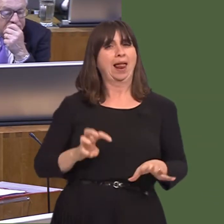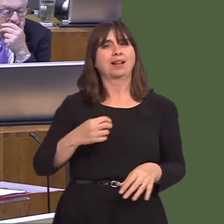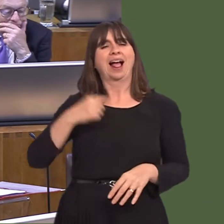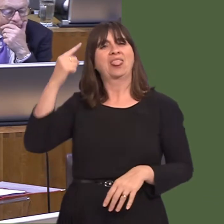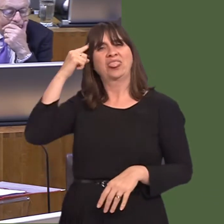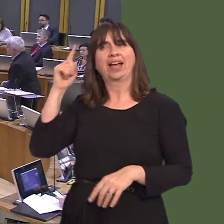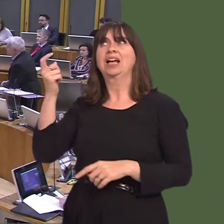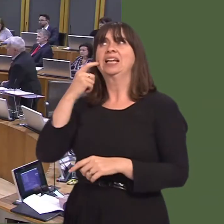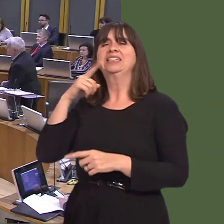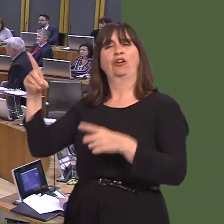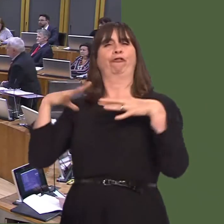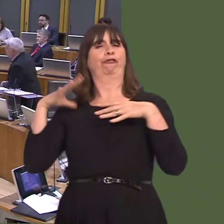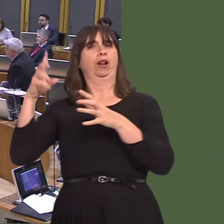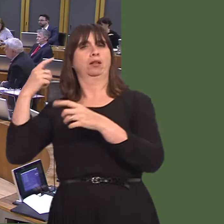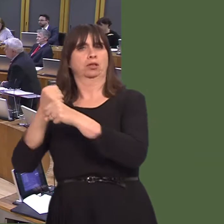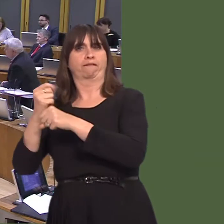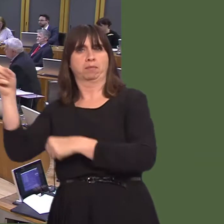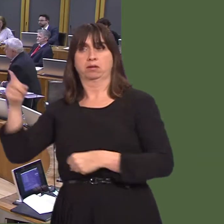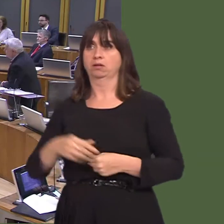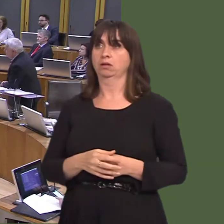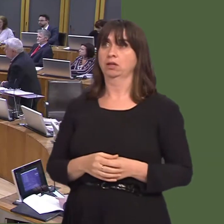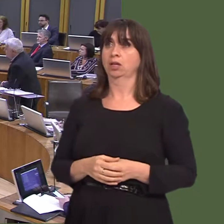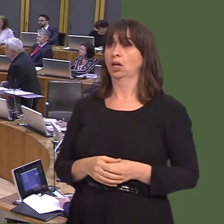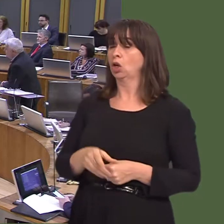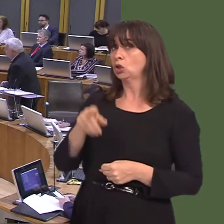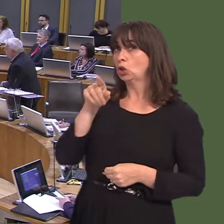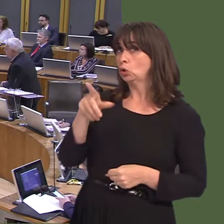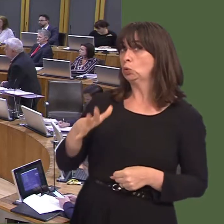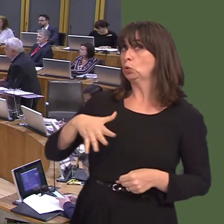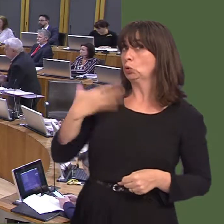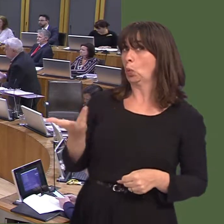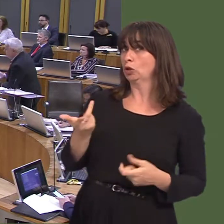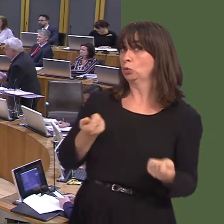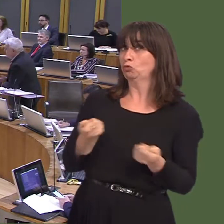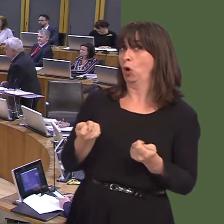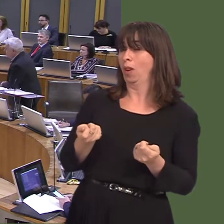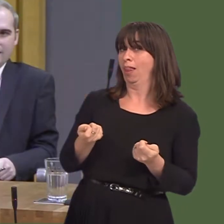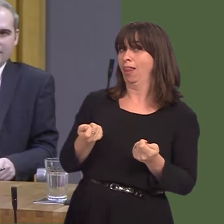Leanne Wood AM: So, these levers exist, yet you don't want to have control over them.